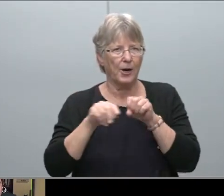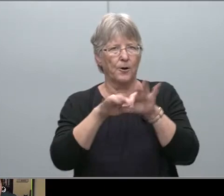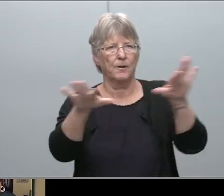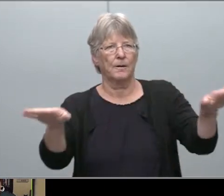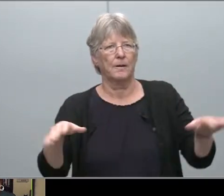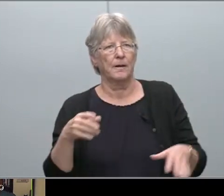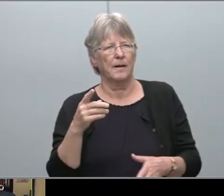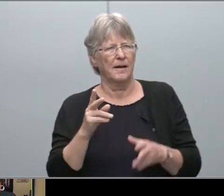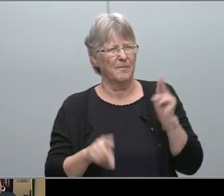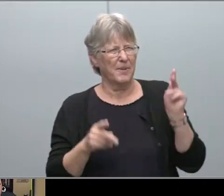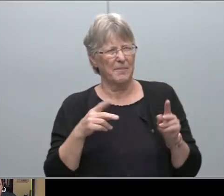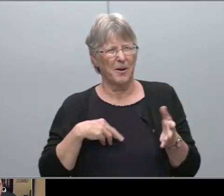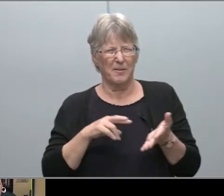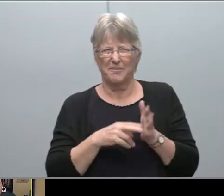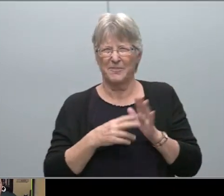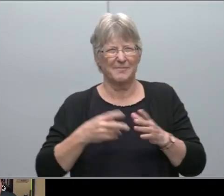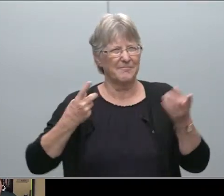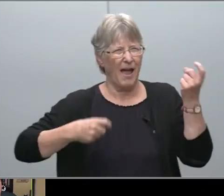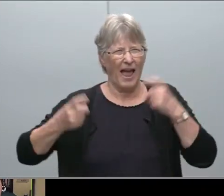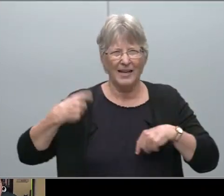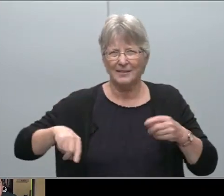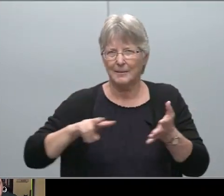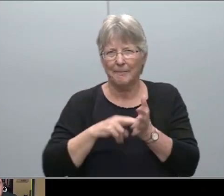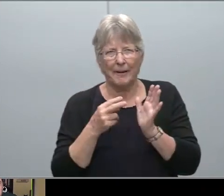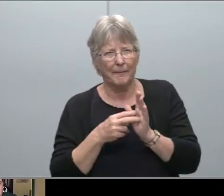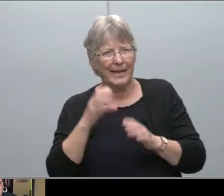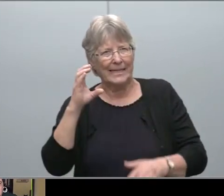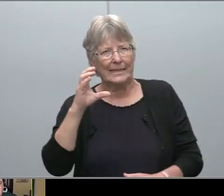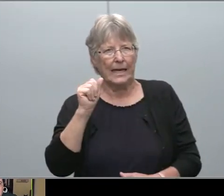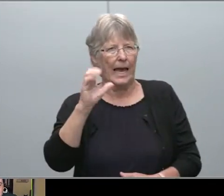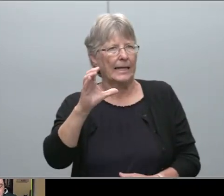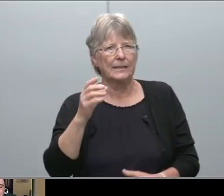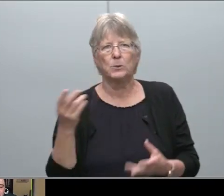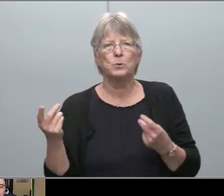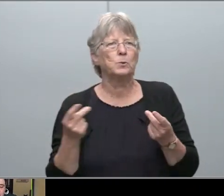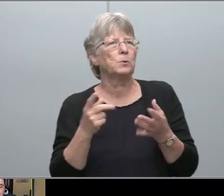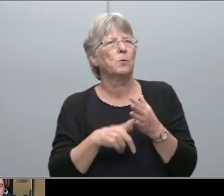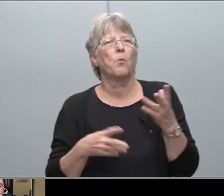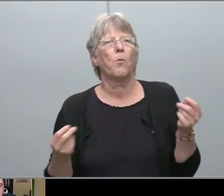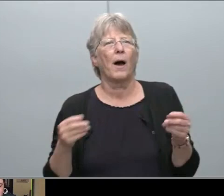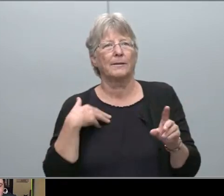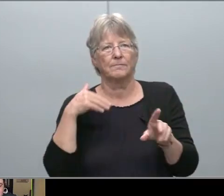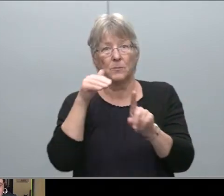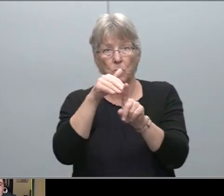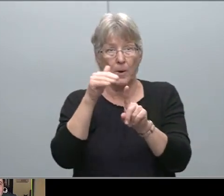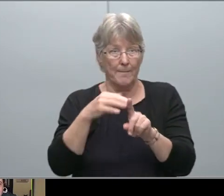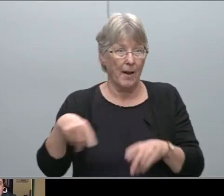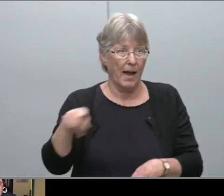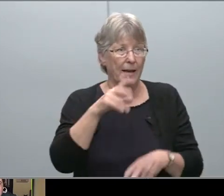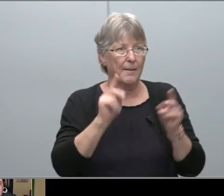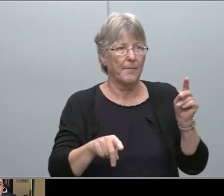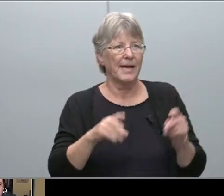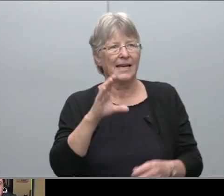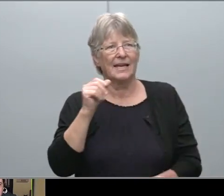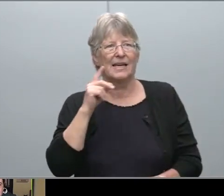if you have already participated in other engagement sessions, we wanna be very thankful to you for contributing already.